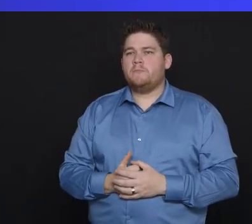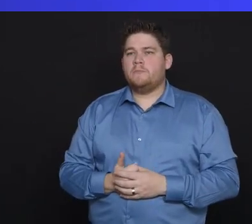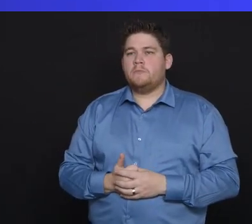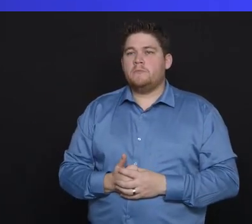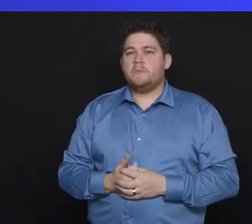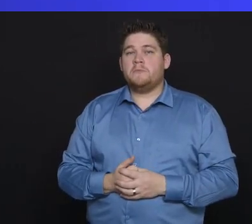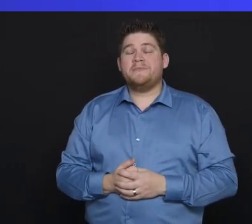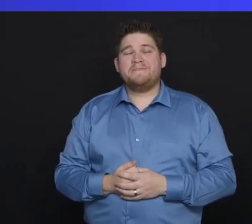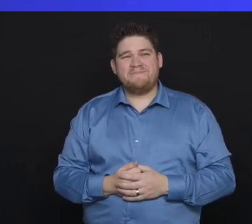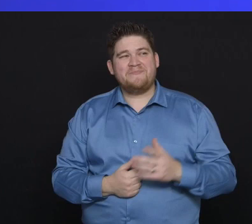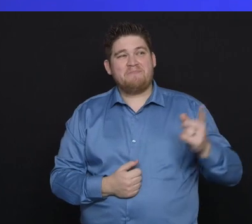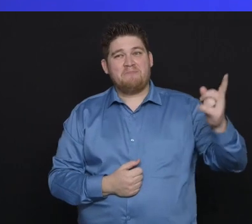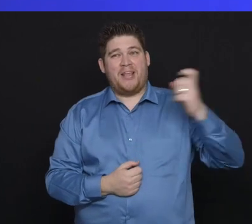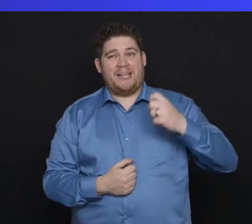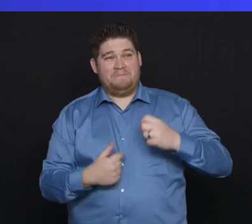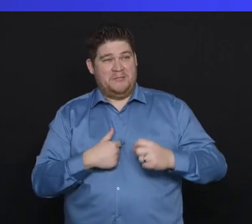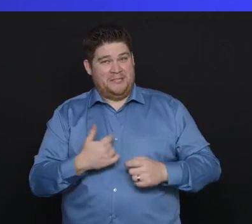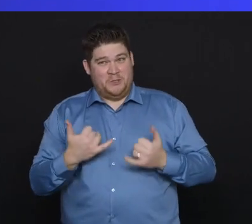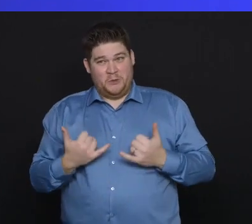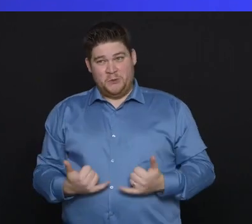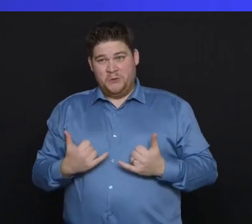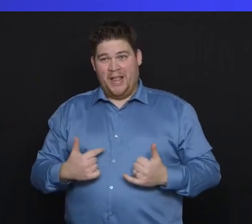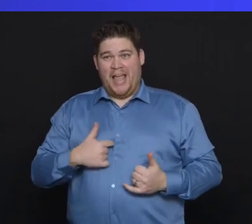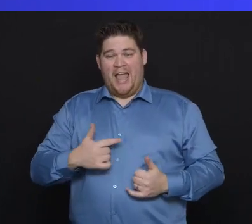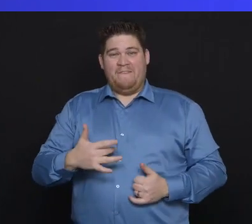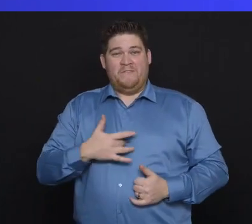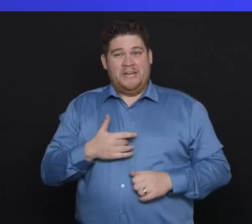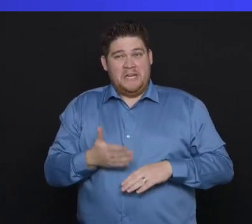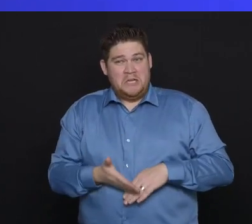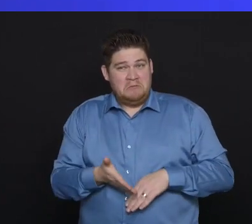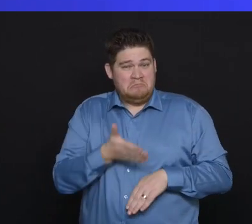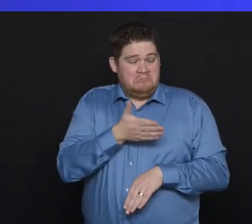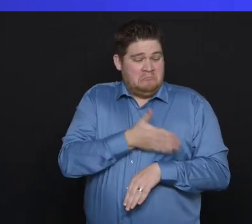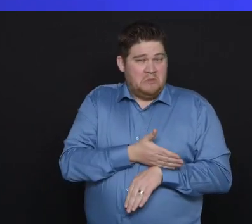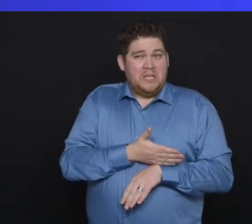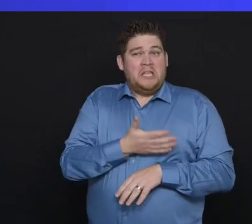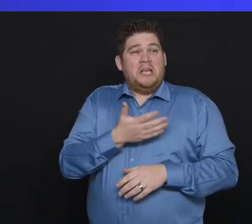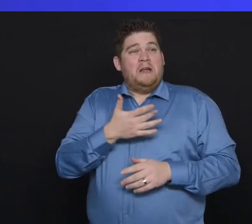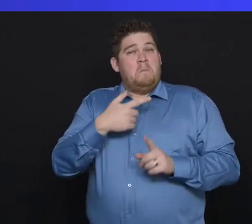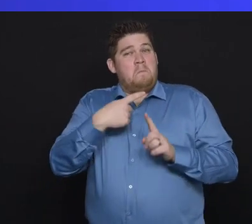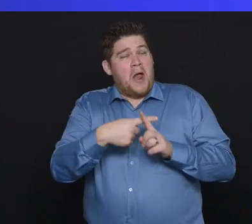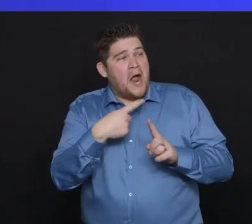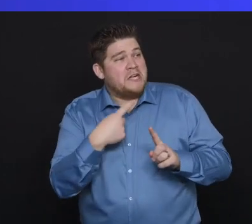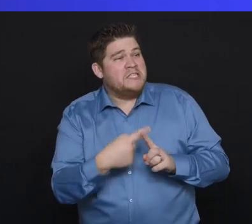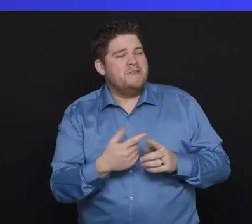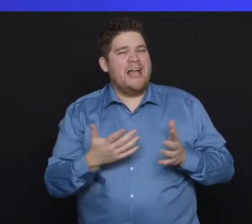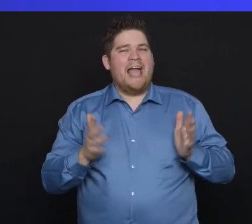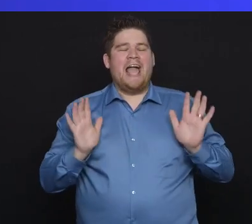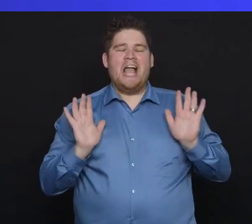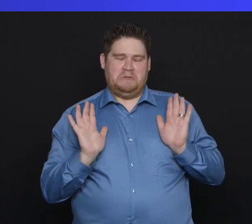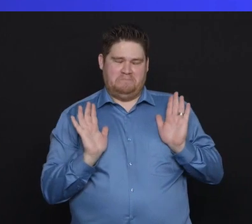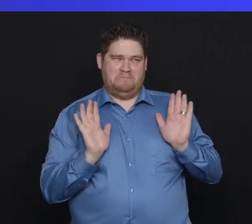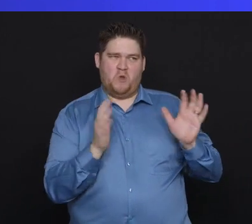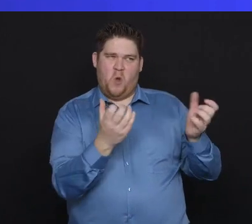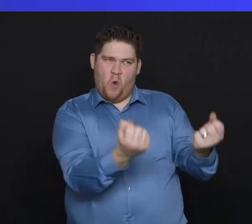to focus all of our attention on making sure we're doing everything we can to try to minimize the impact on our